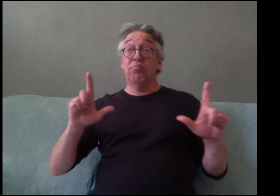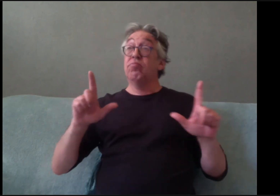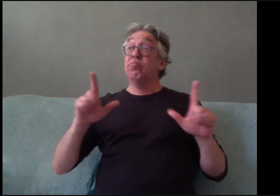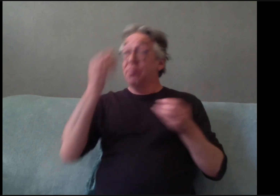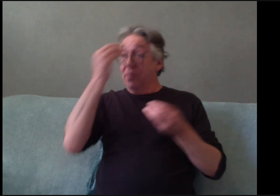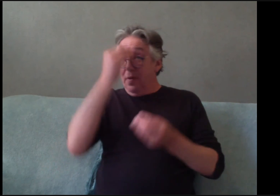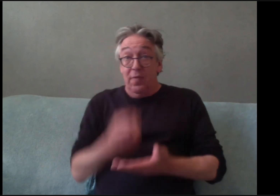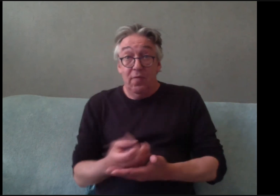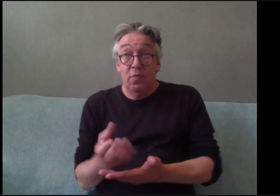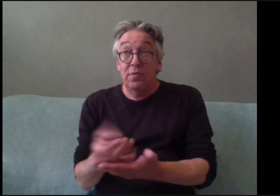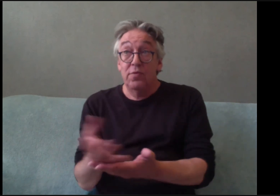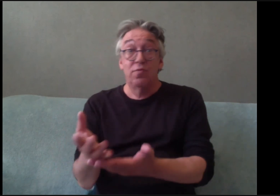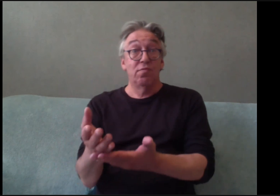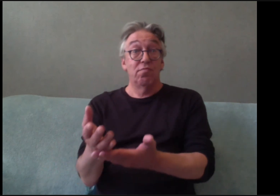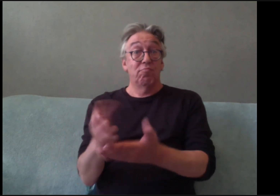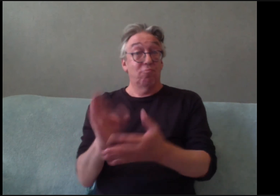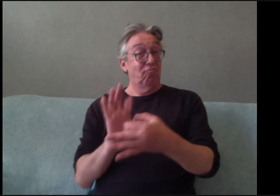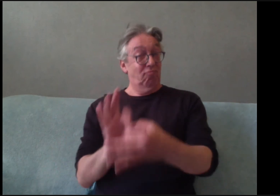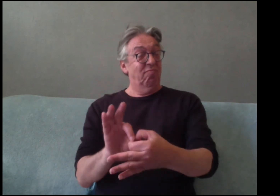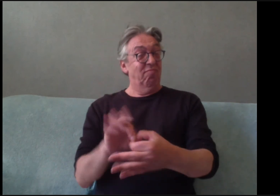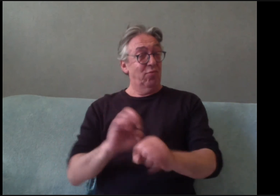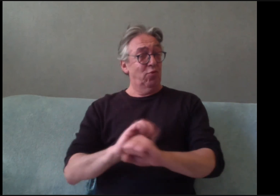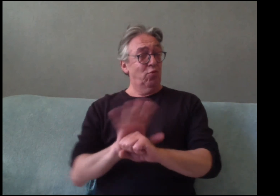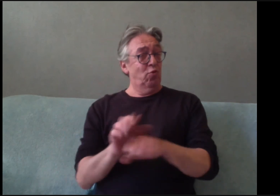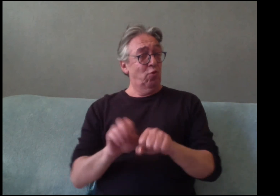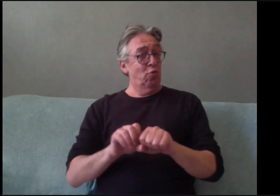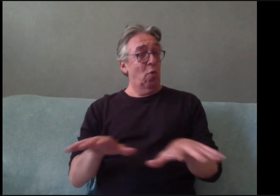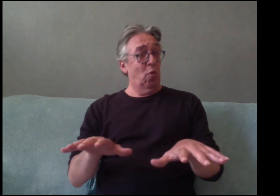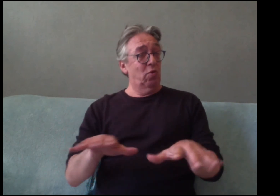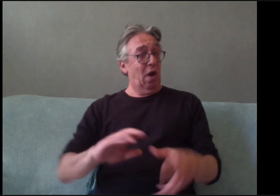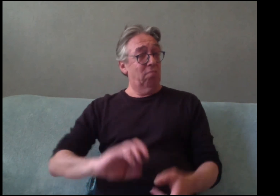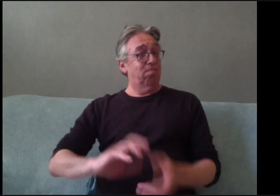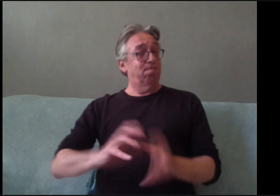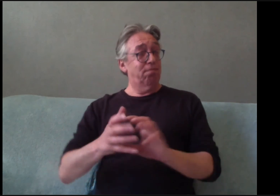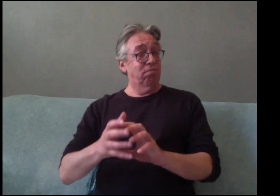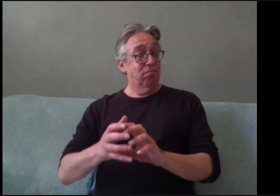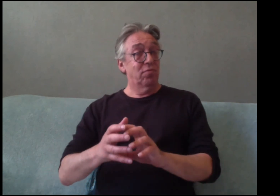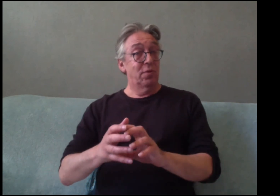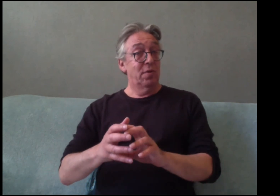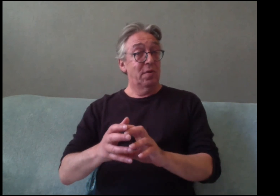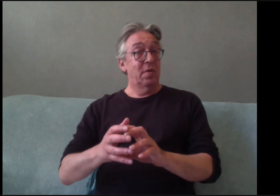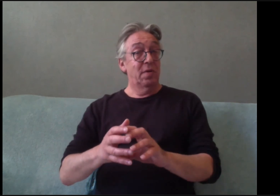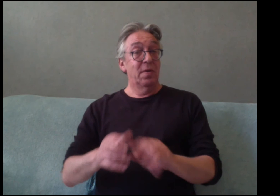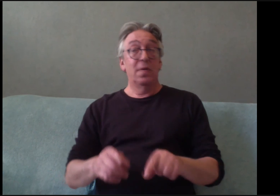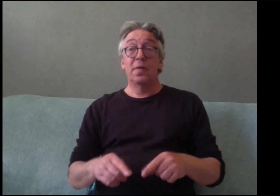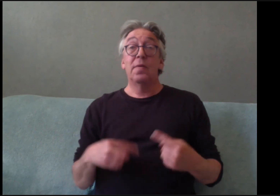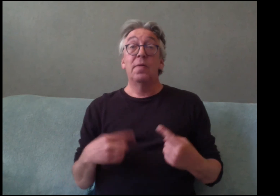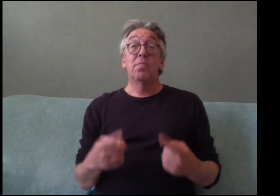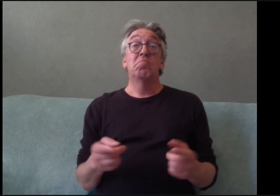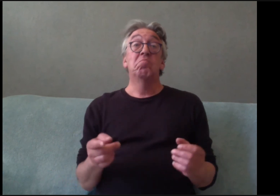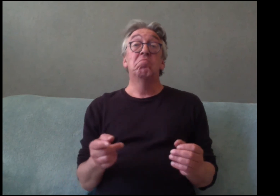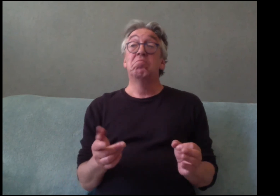we have something... Not exactly subtitles, but...